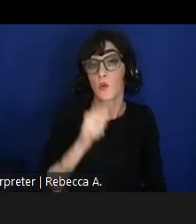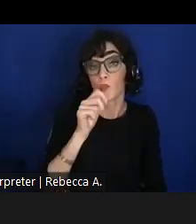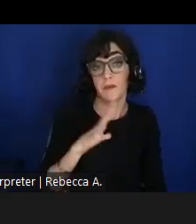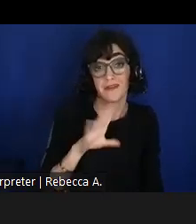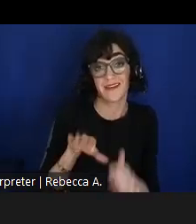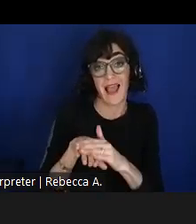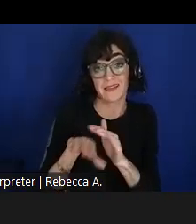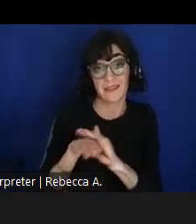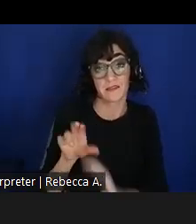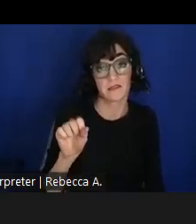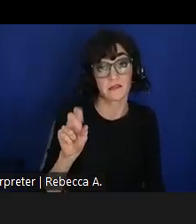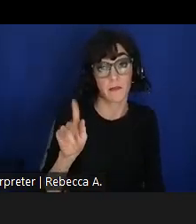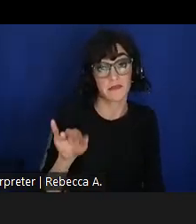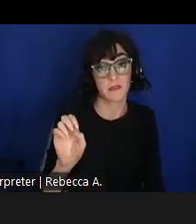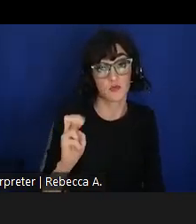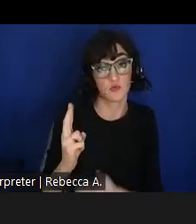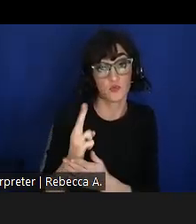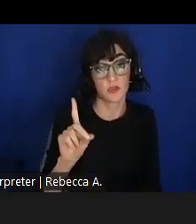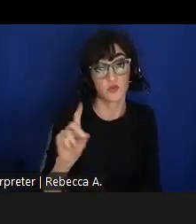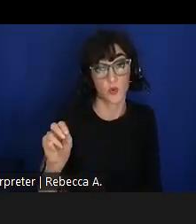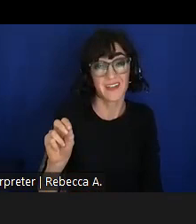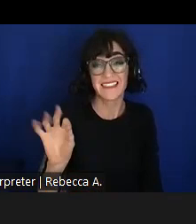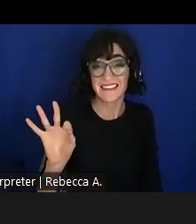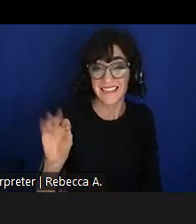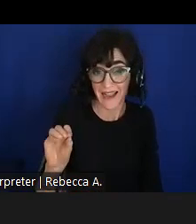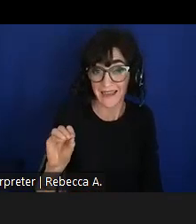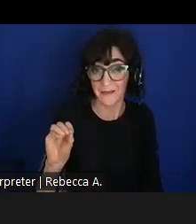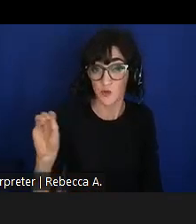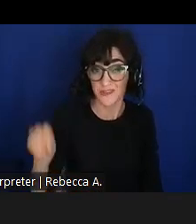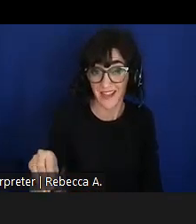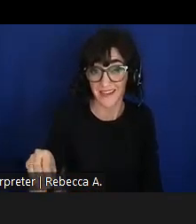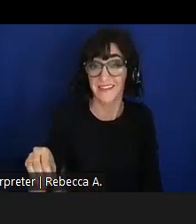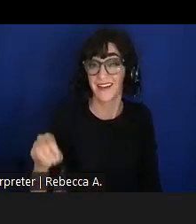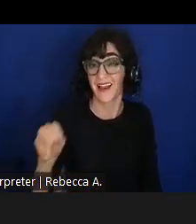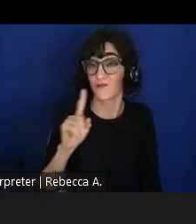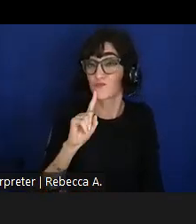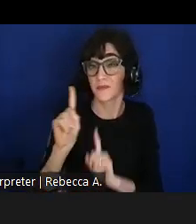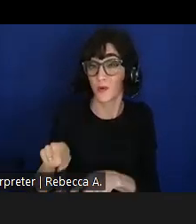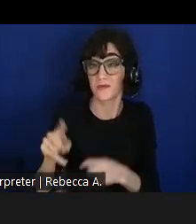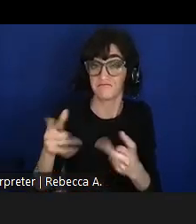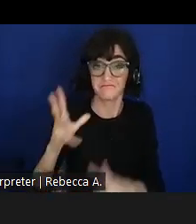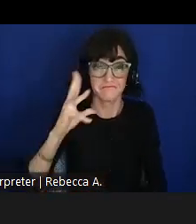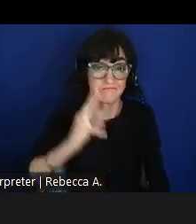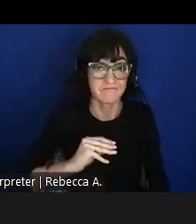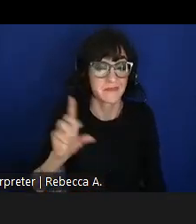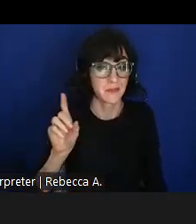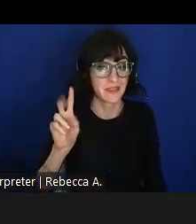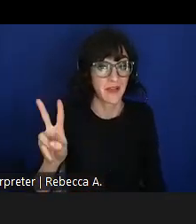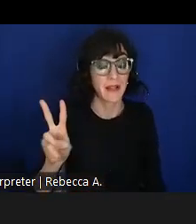treatment have reported experiencing domestic violence and as much as 67 percent have experienced